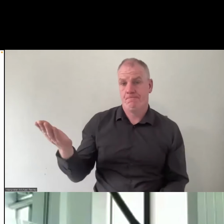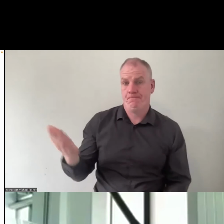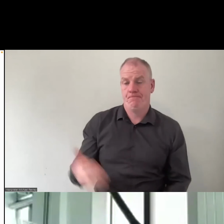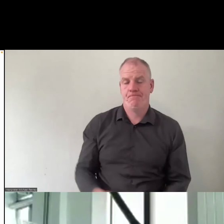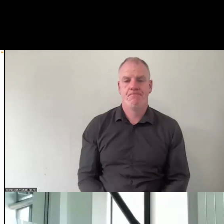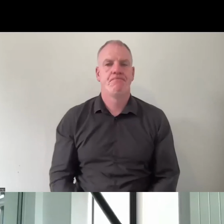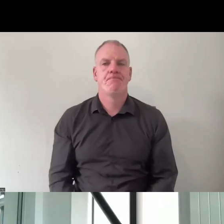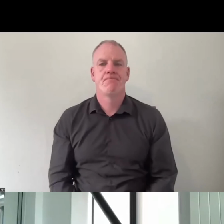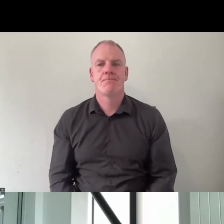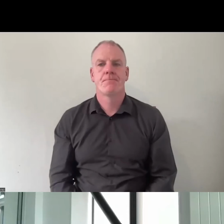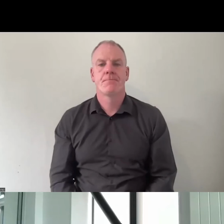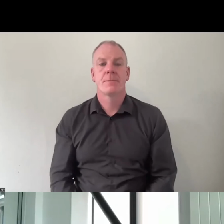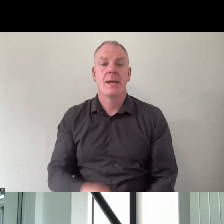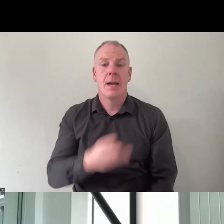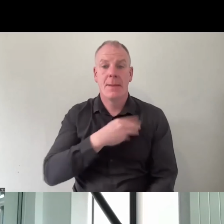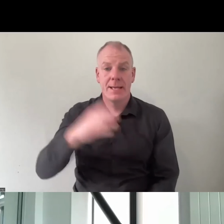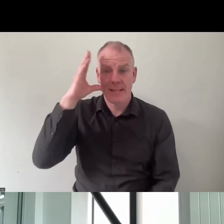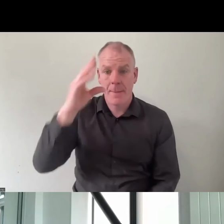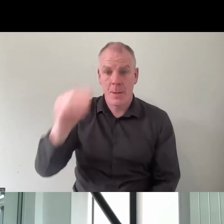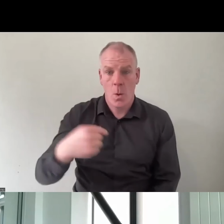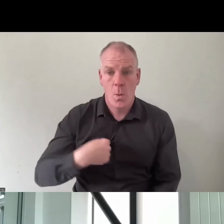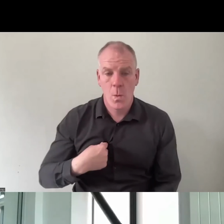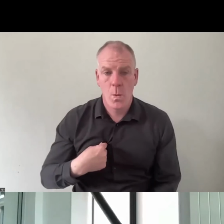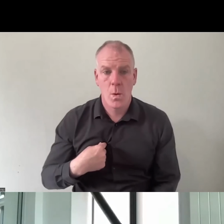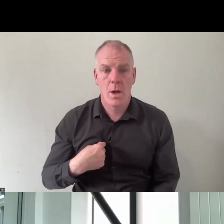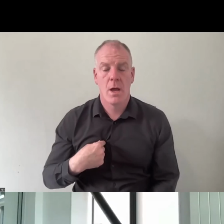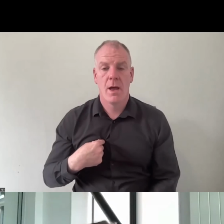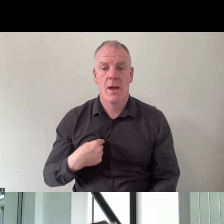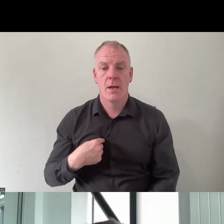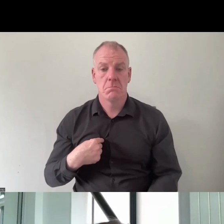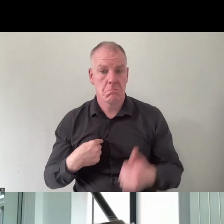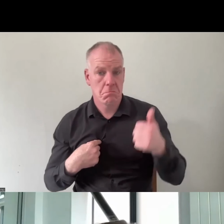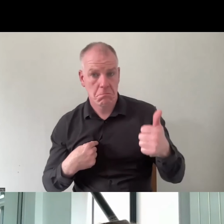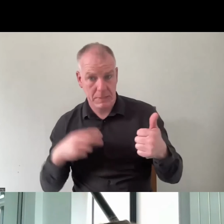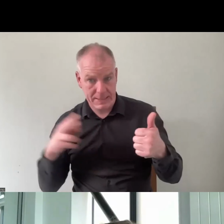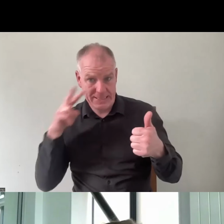Please let me know if you... I think you can see it.